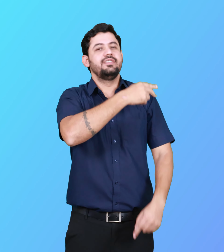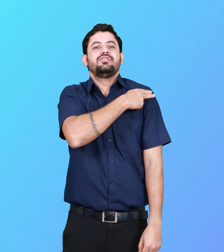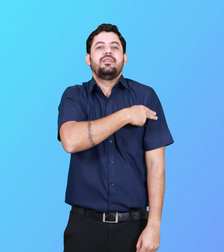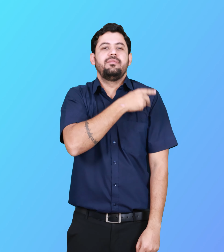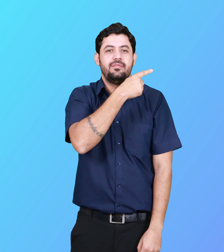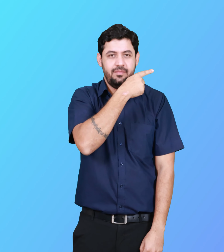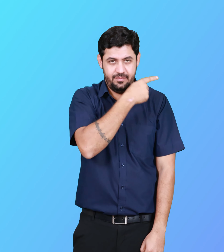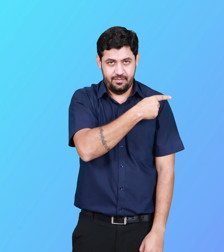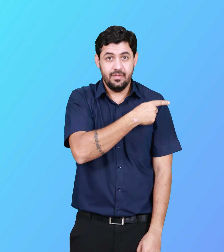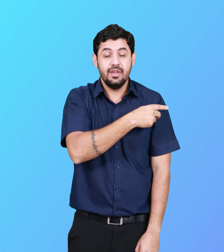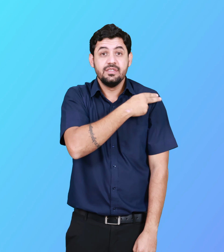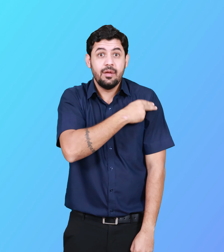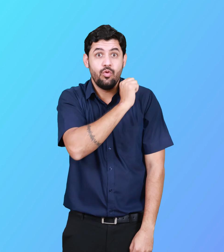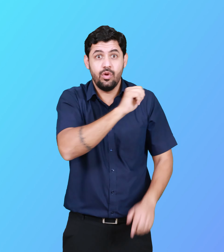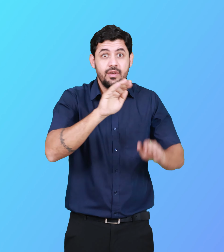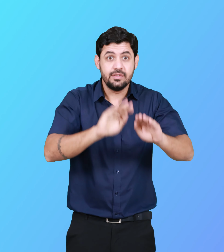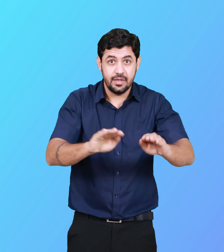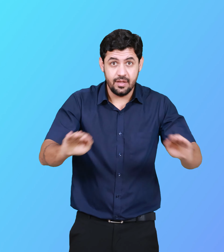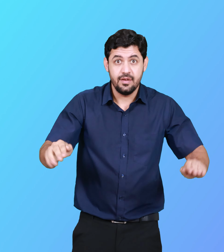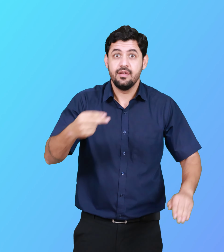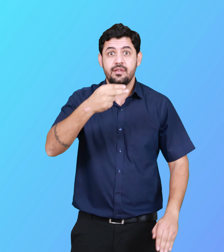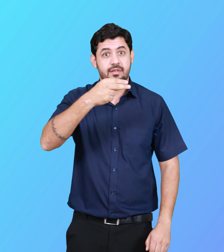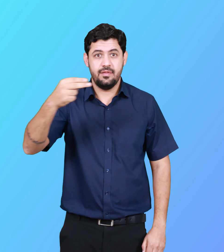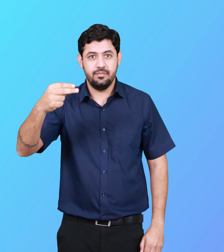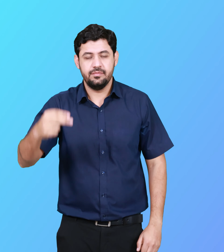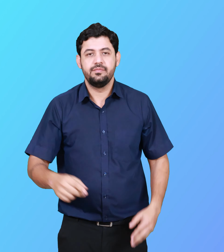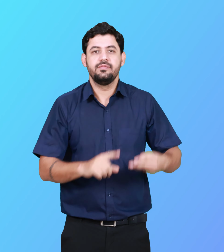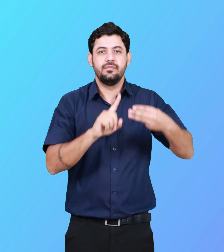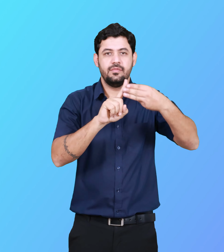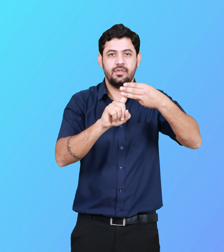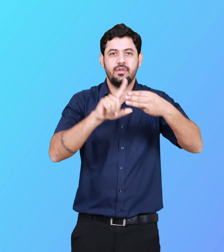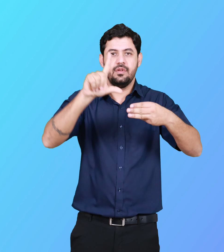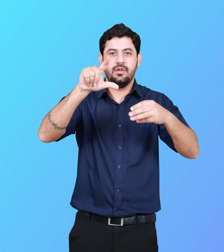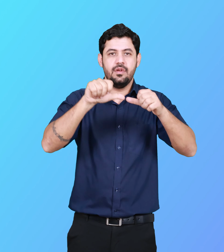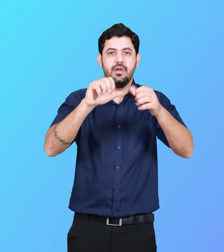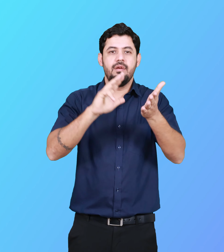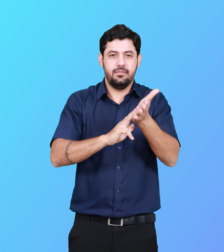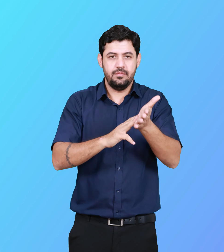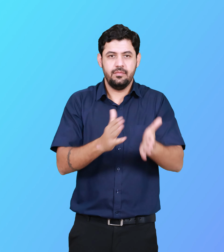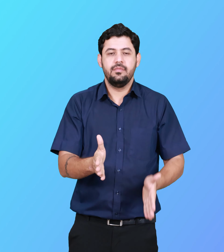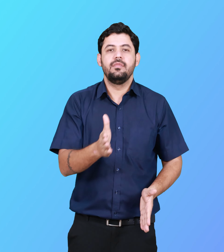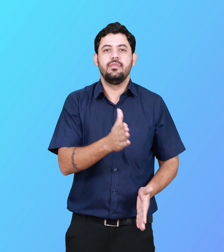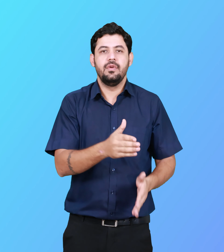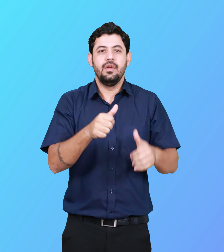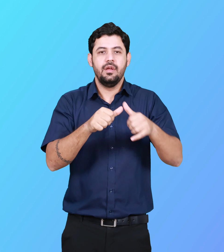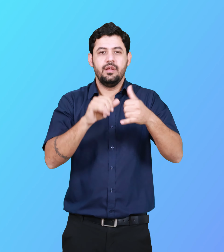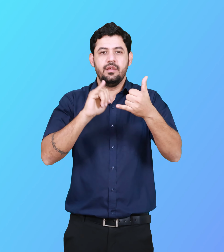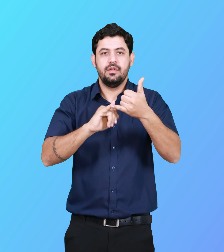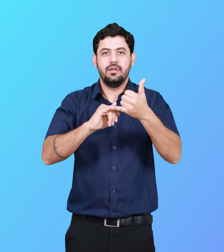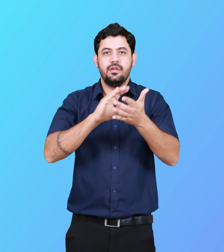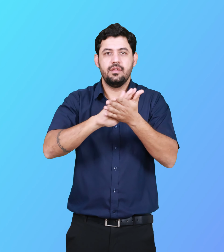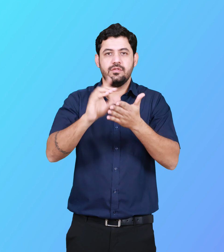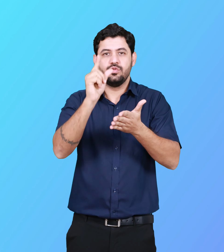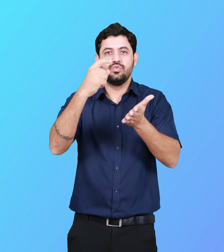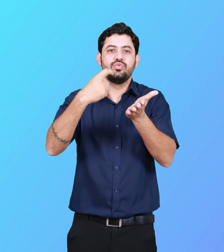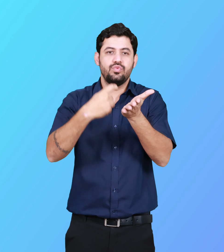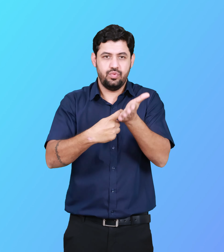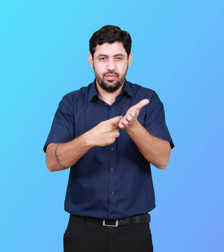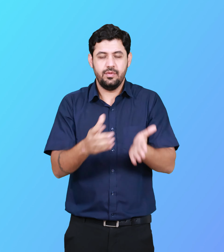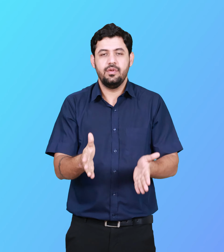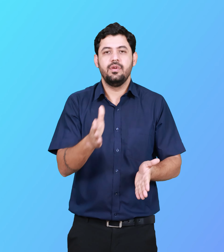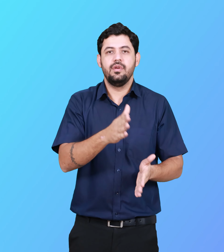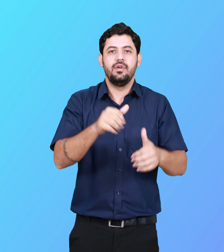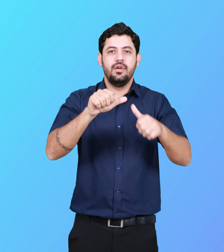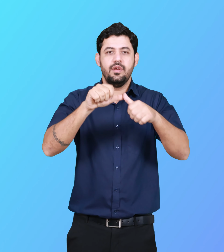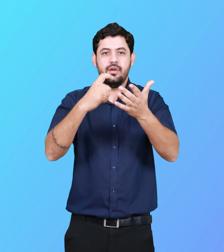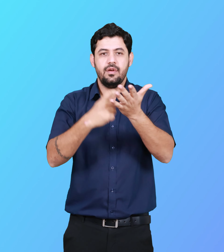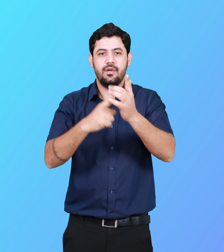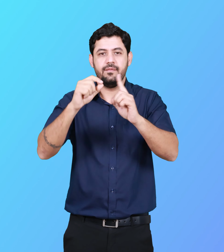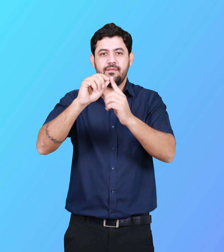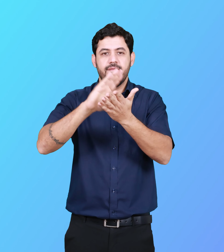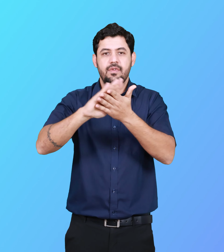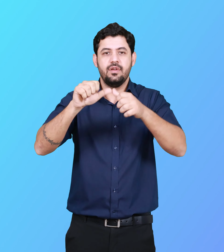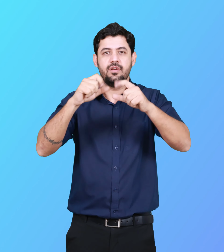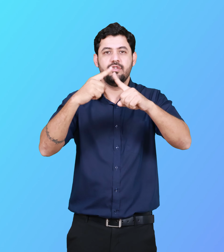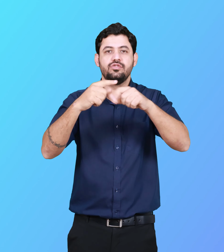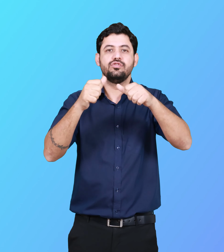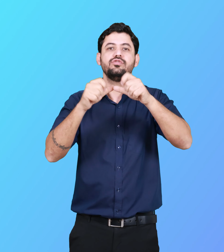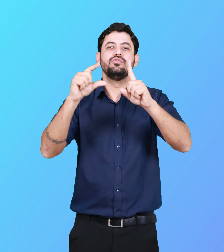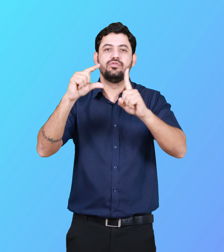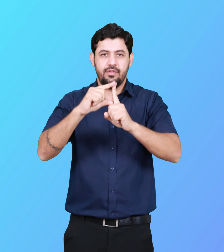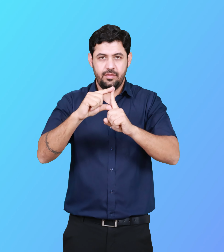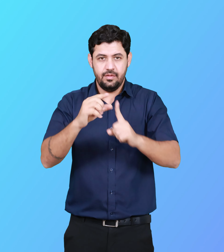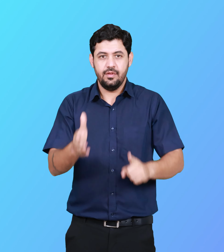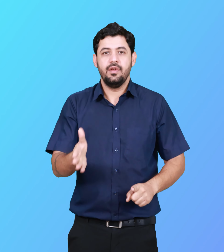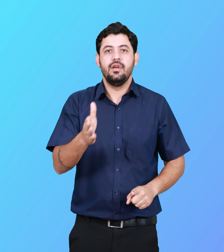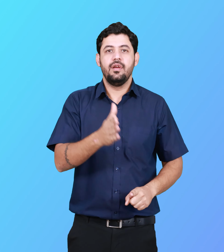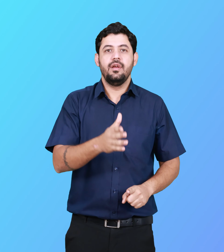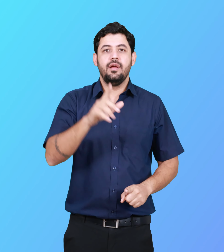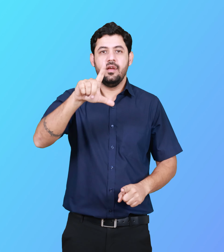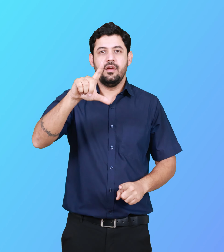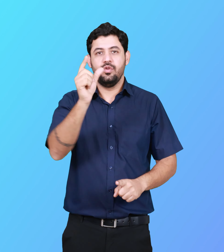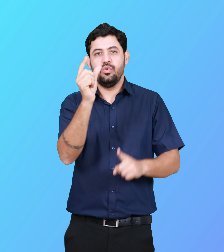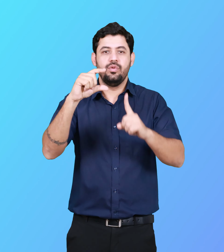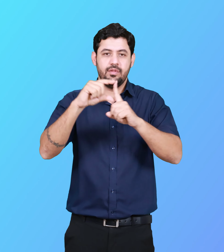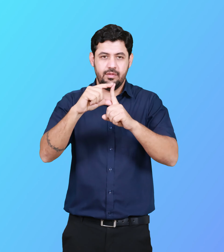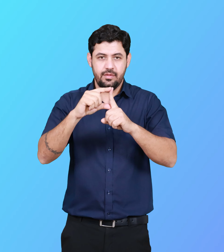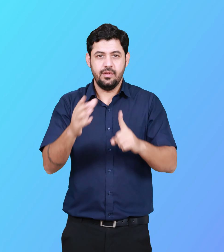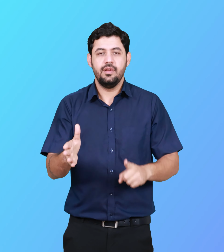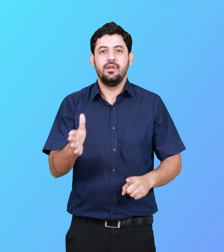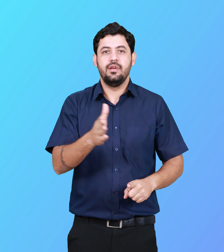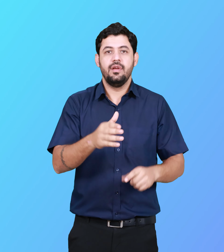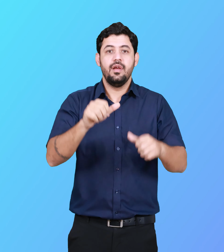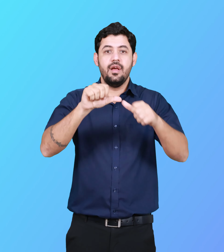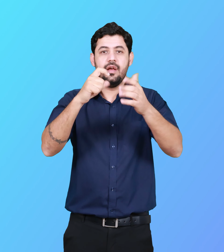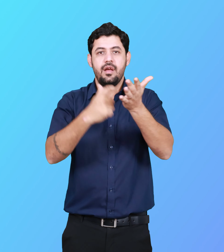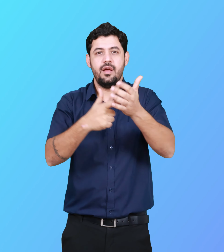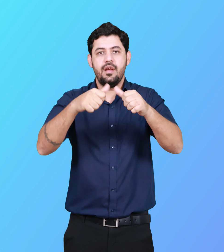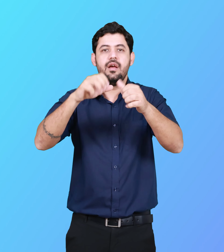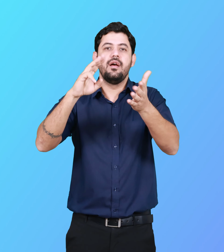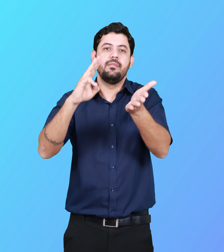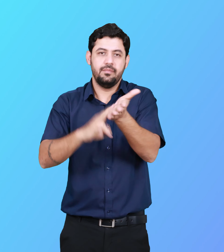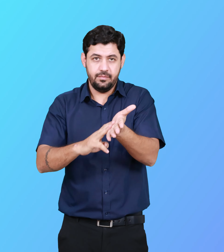Shem’s descendants were Elam, Asshur, Arphaxad, Lud and Aram.